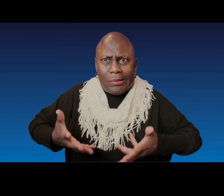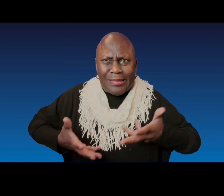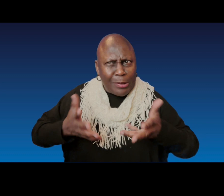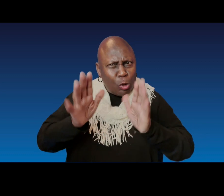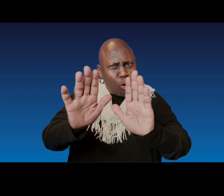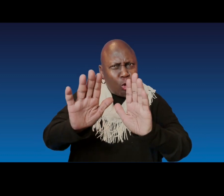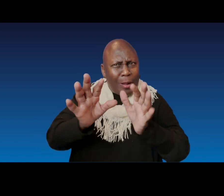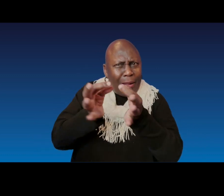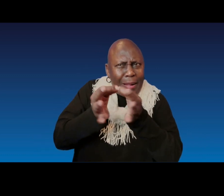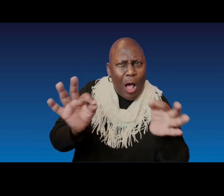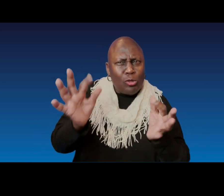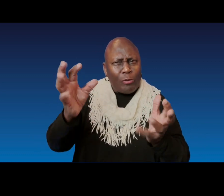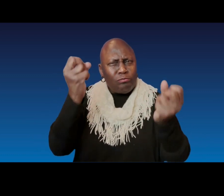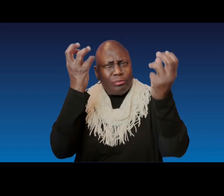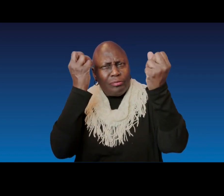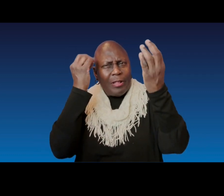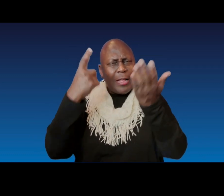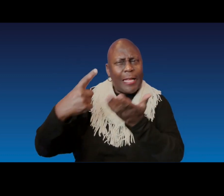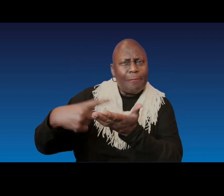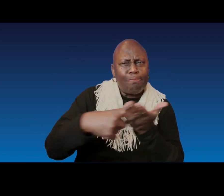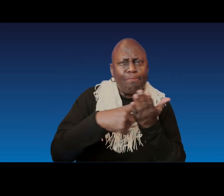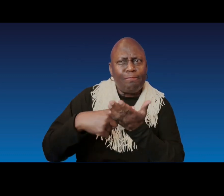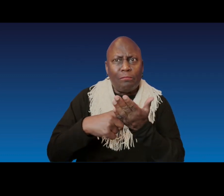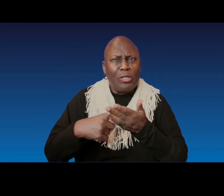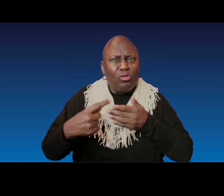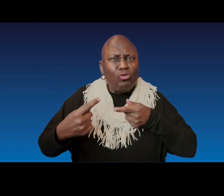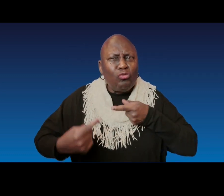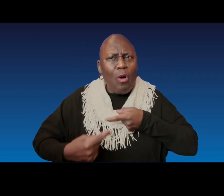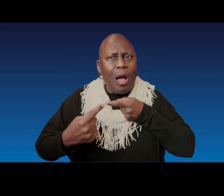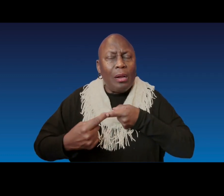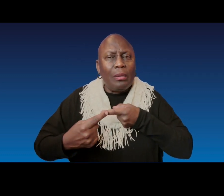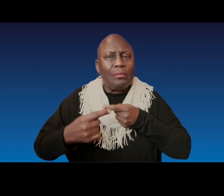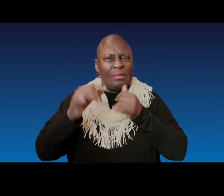I've seen many college students like that where they have to present